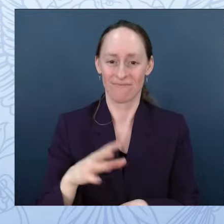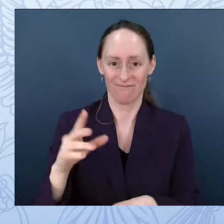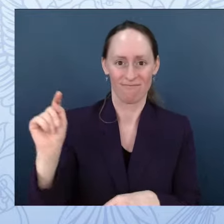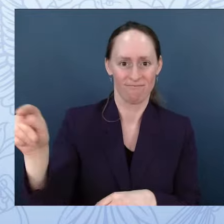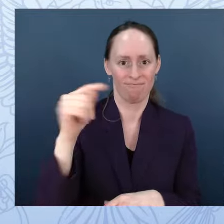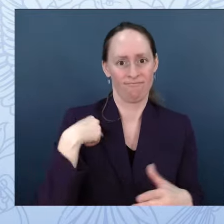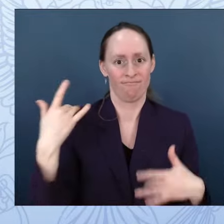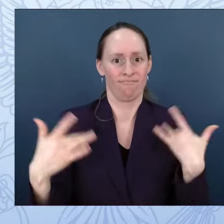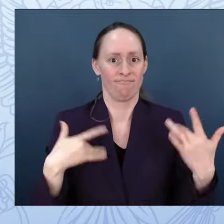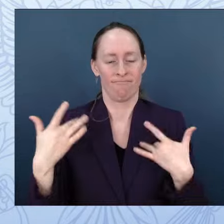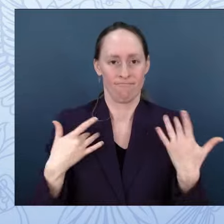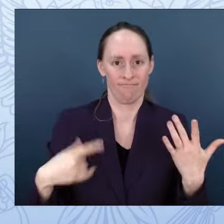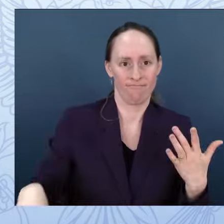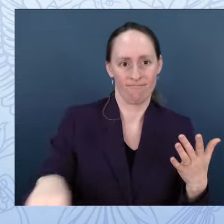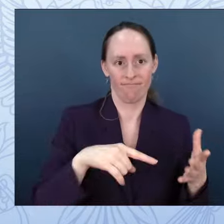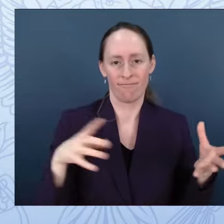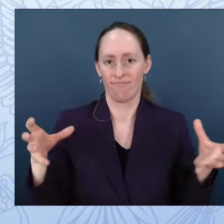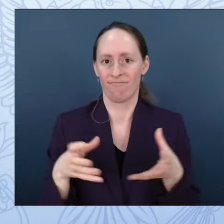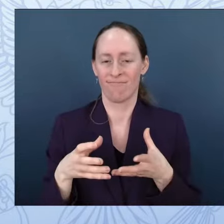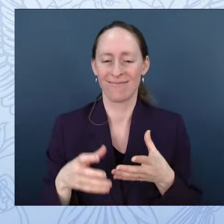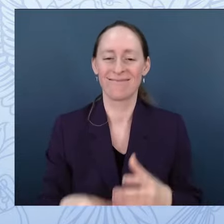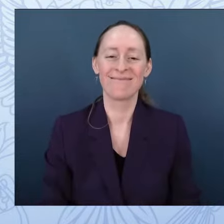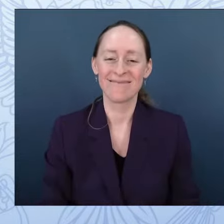through navigation so that the course of treatment